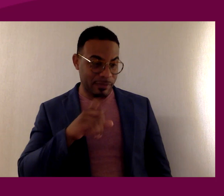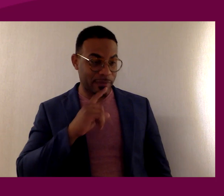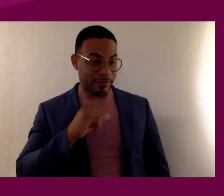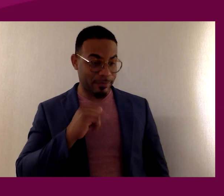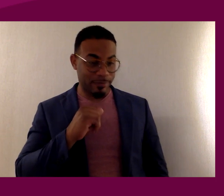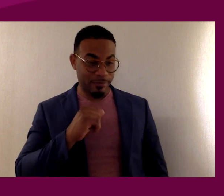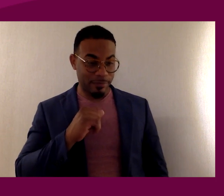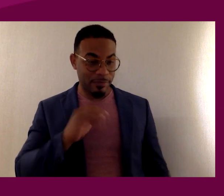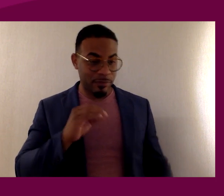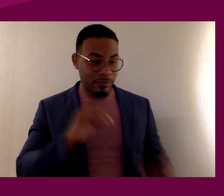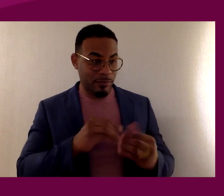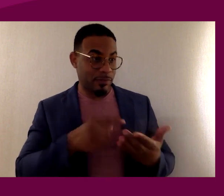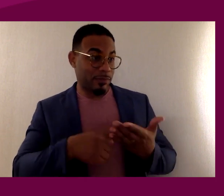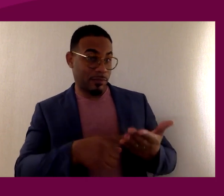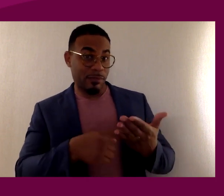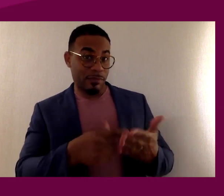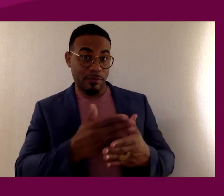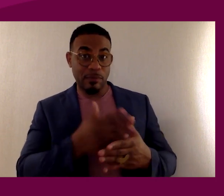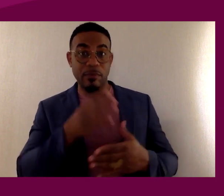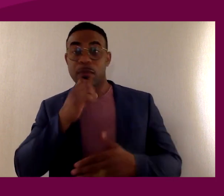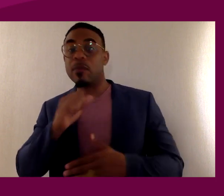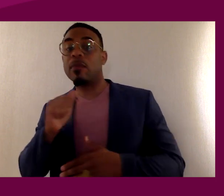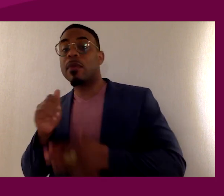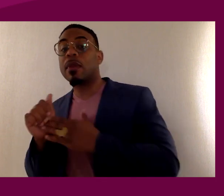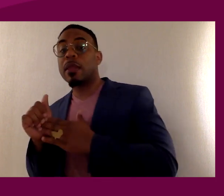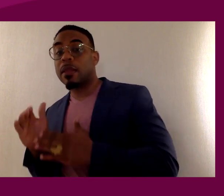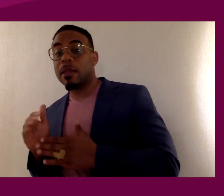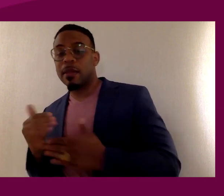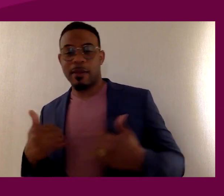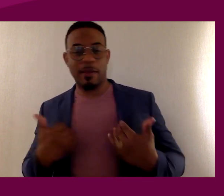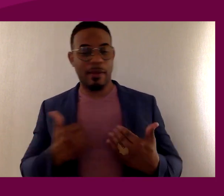Bruce Curtis: I think there needs to be more dialogue between